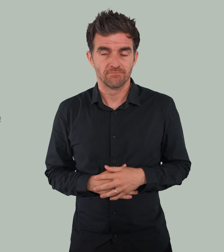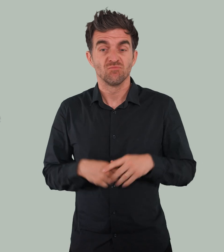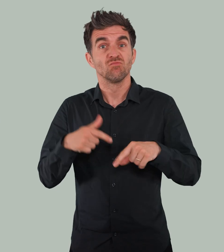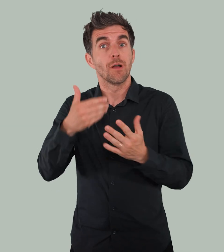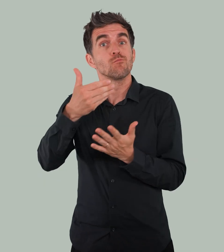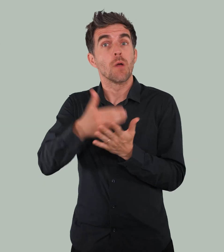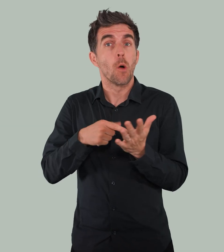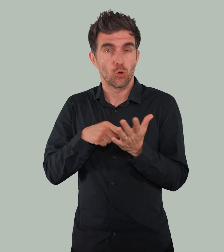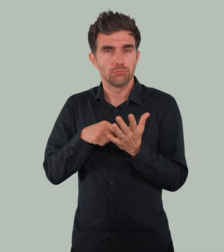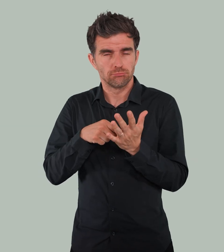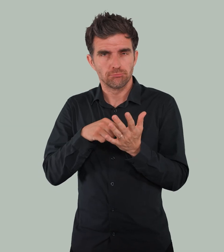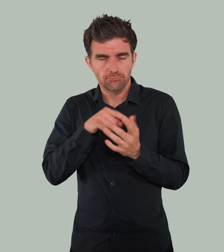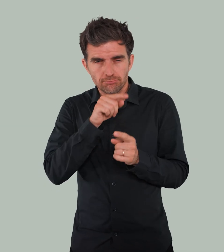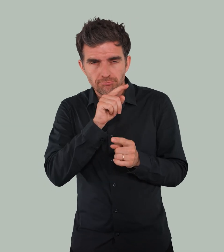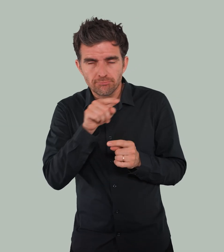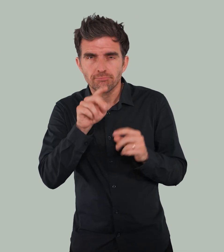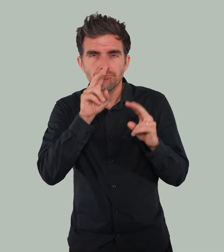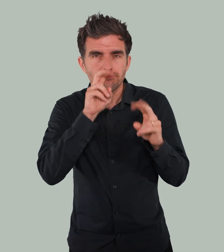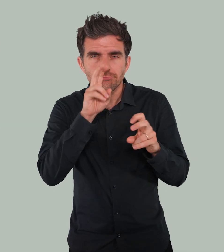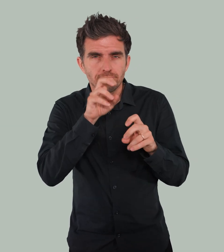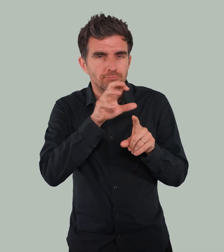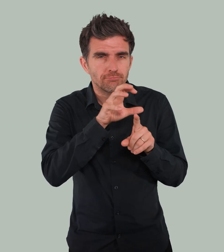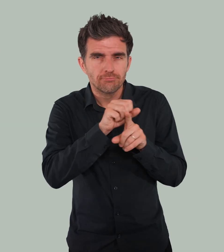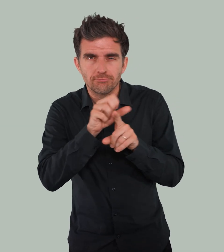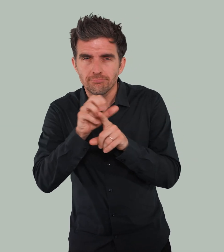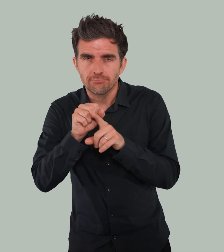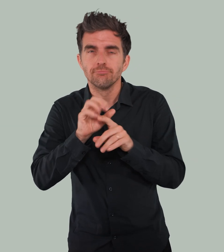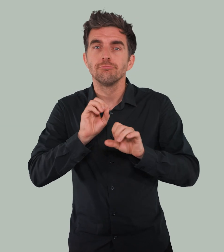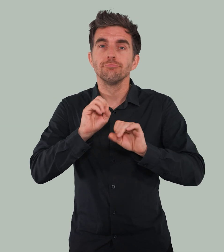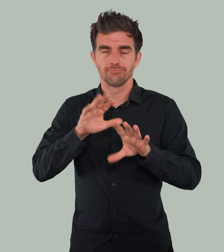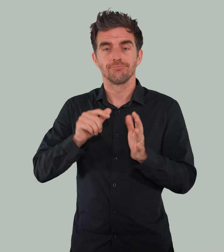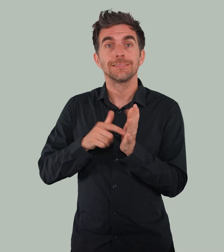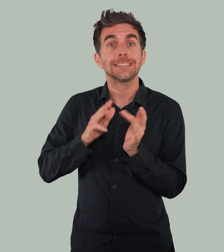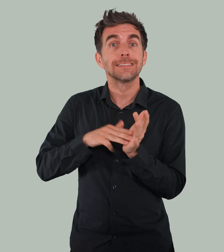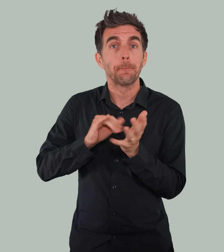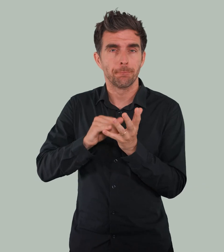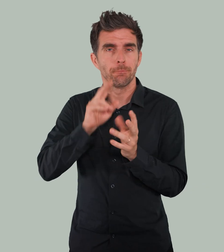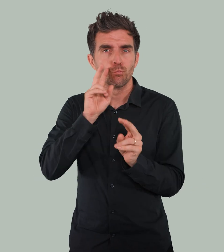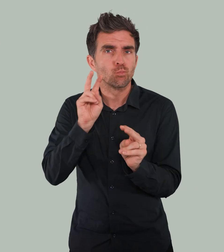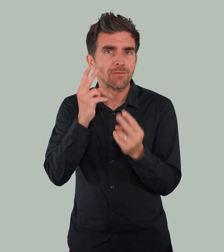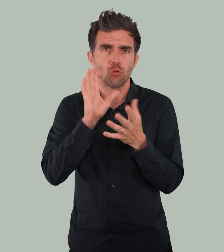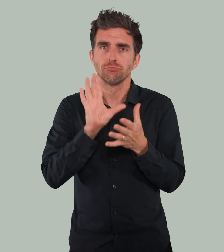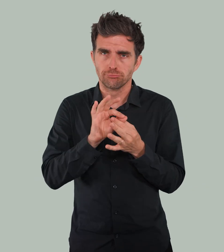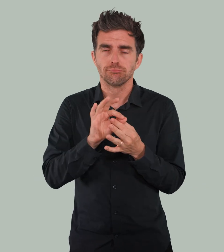14. This report presents findings from the Timms Review of